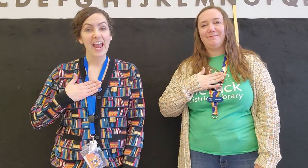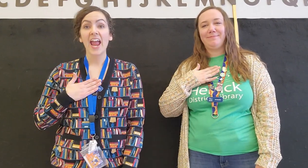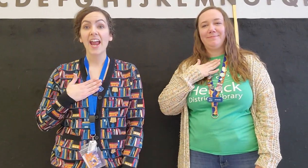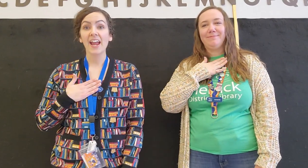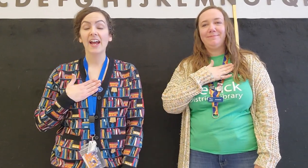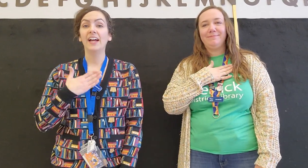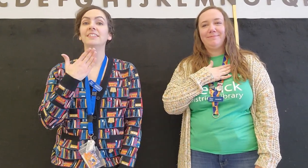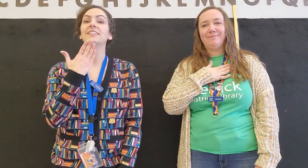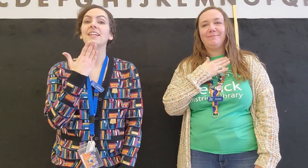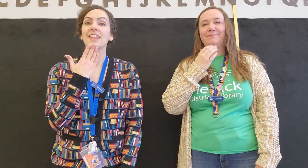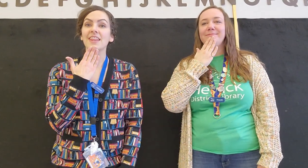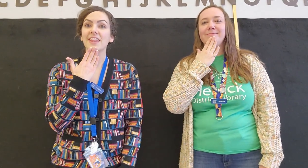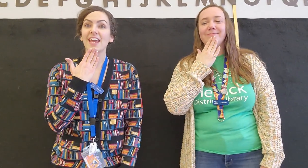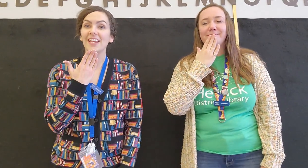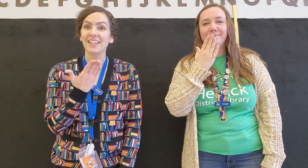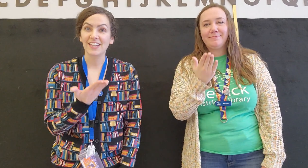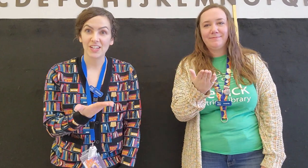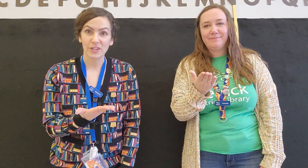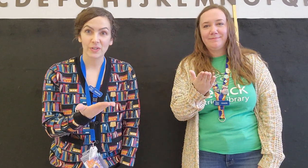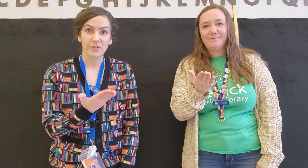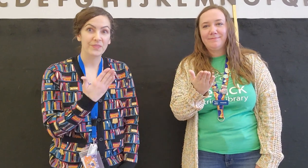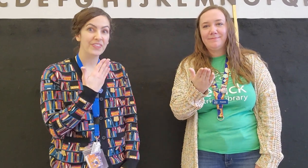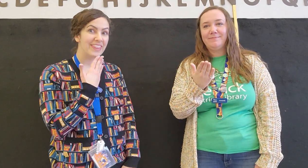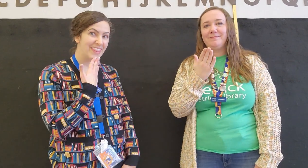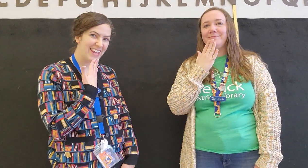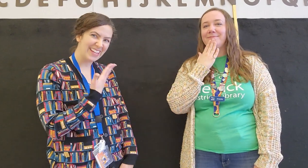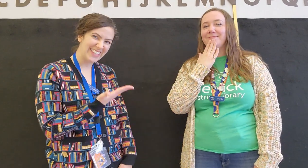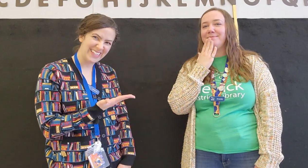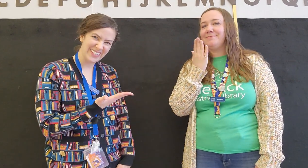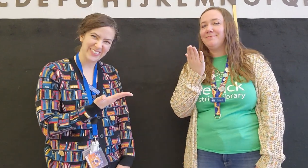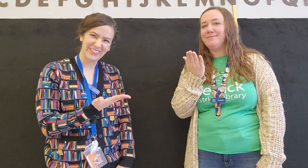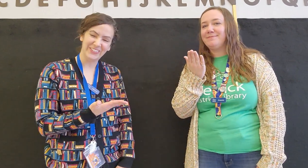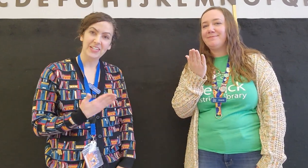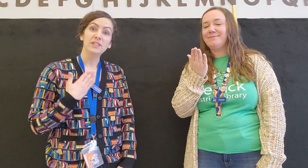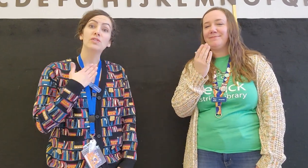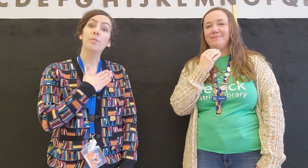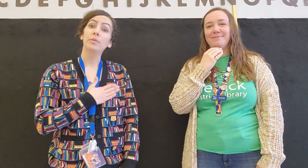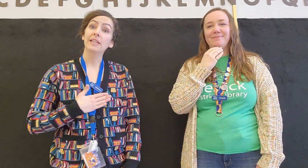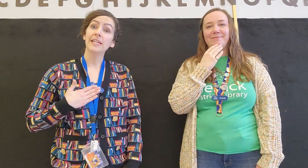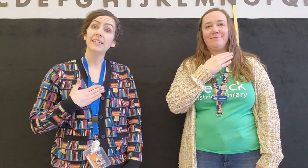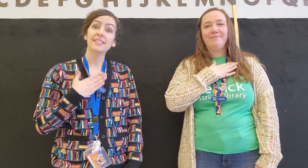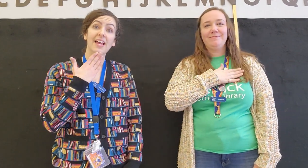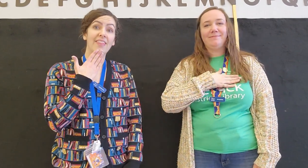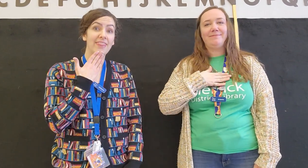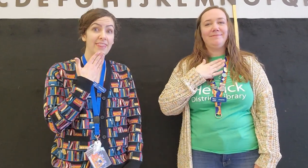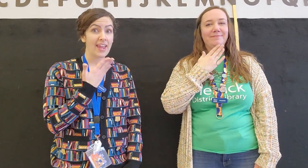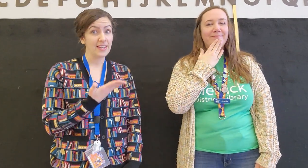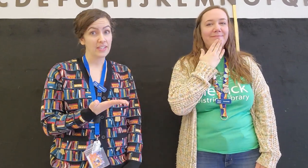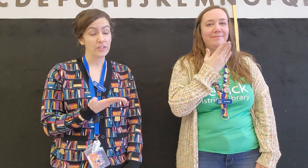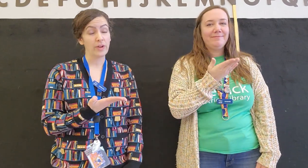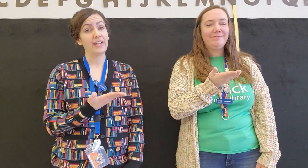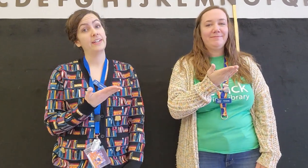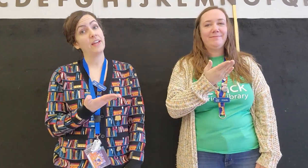and thank you, thank you. So please and thank you